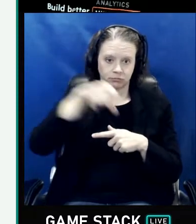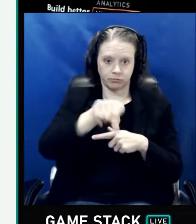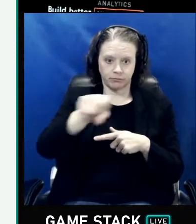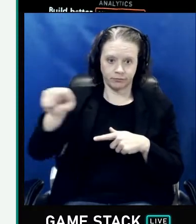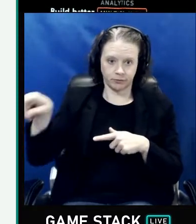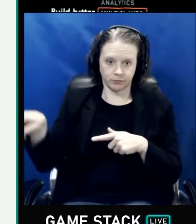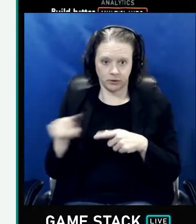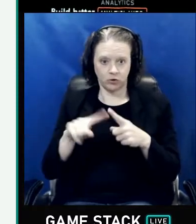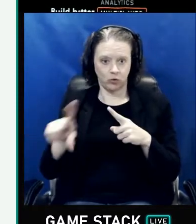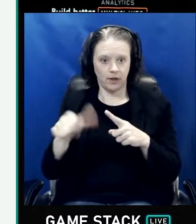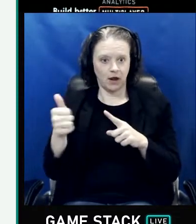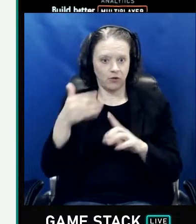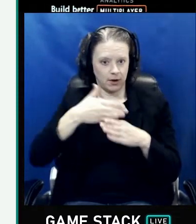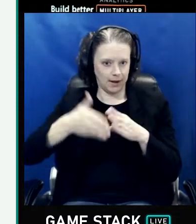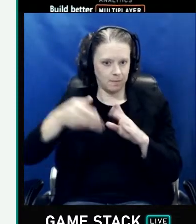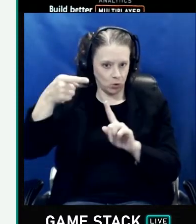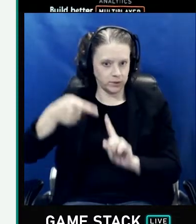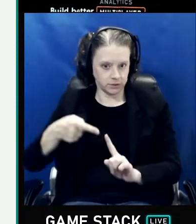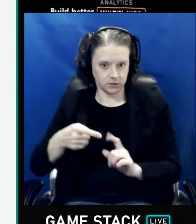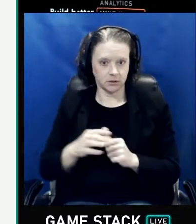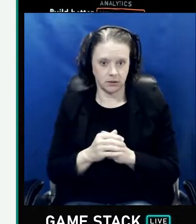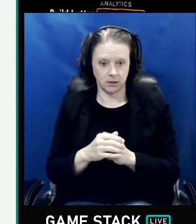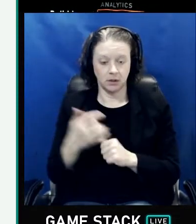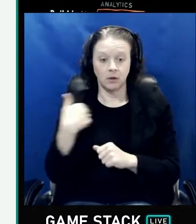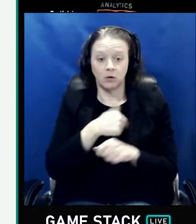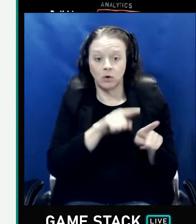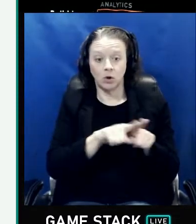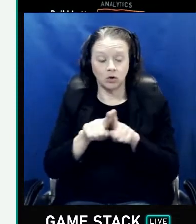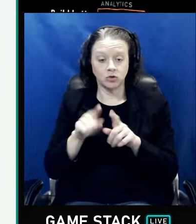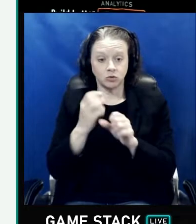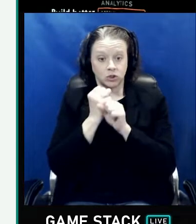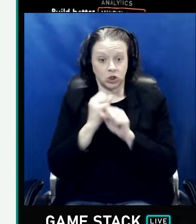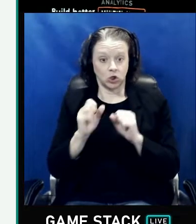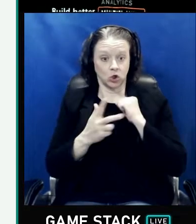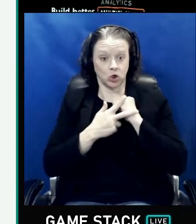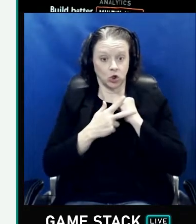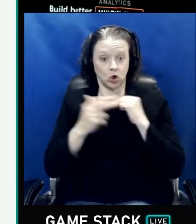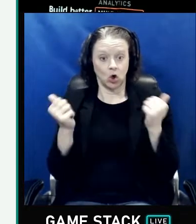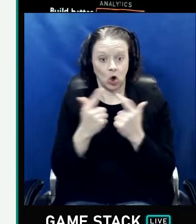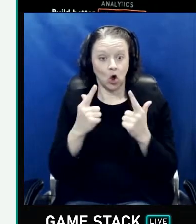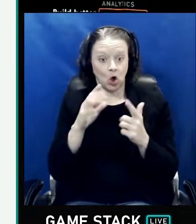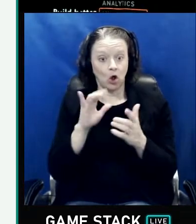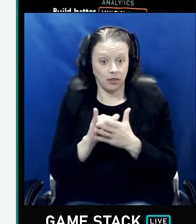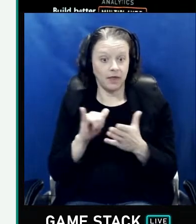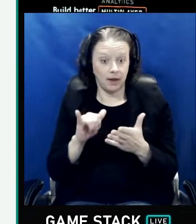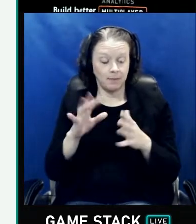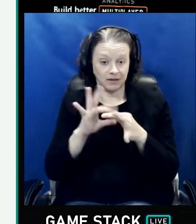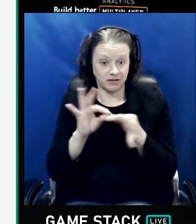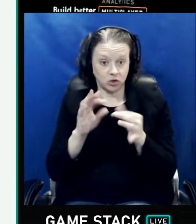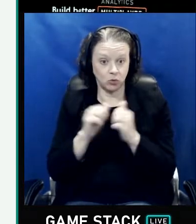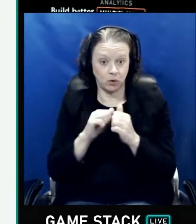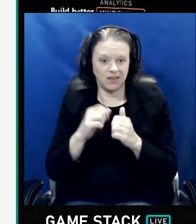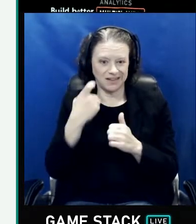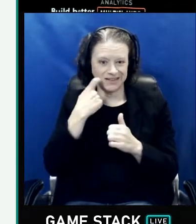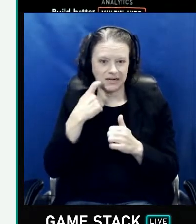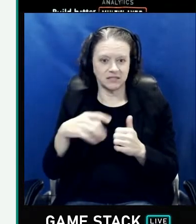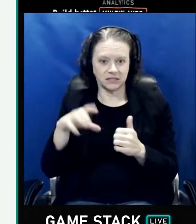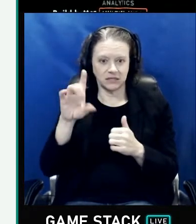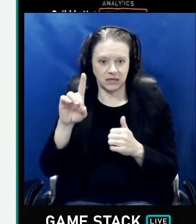We also secure all the messages with the latest DTLS encryption, so to make sure everything is actually sent securely.